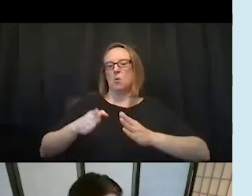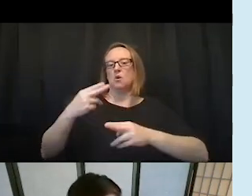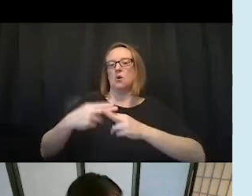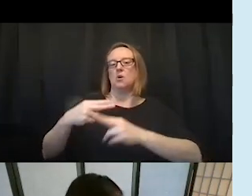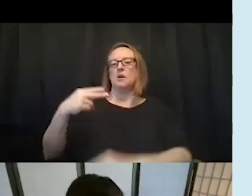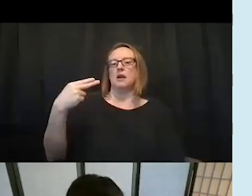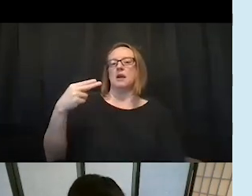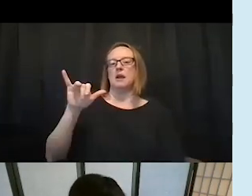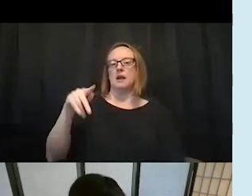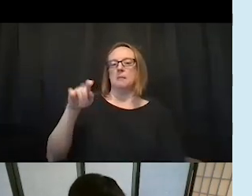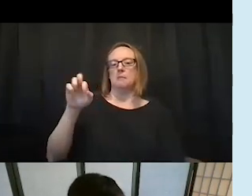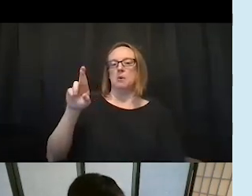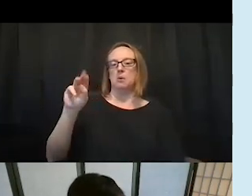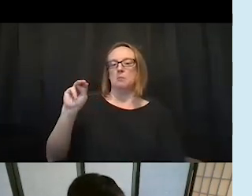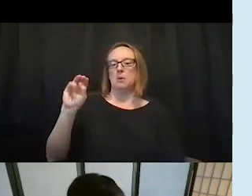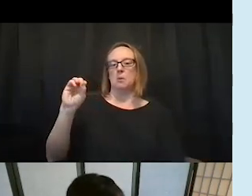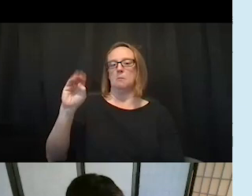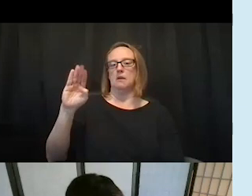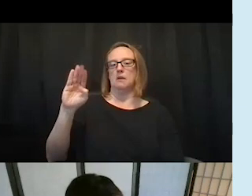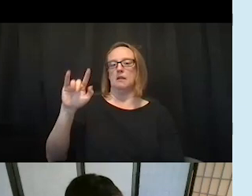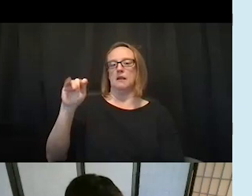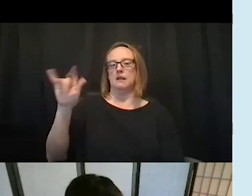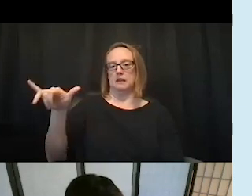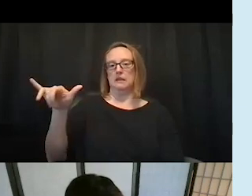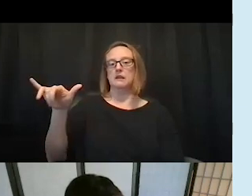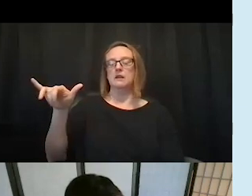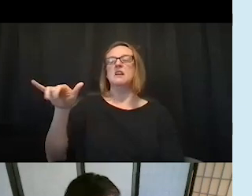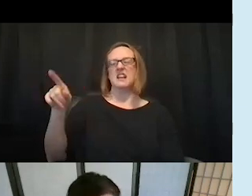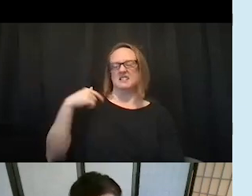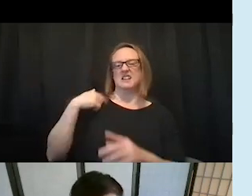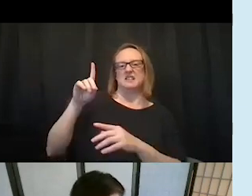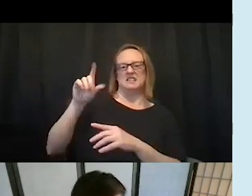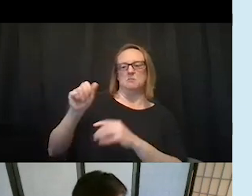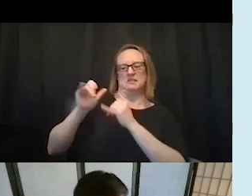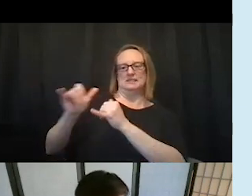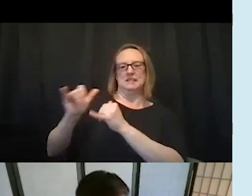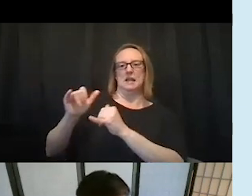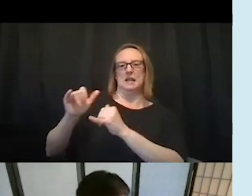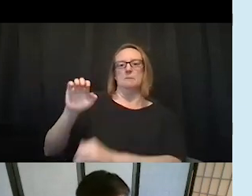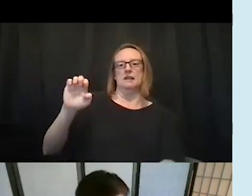and Ellen Samuels has the same disability that I have which is uh Ehlers-Danlos syndrome and